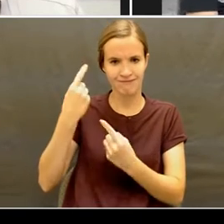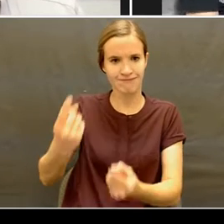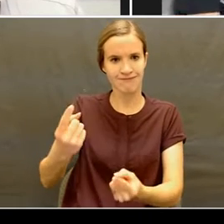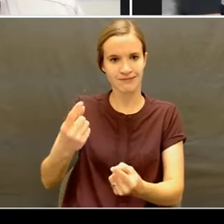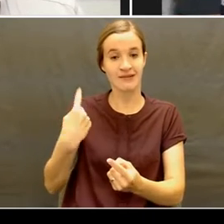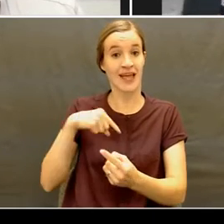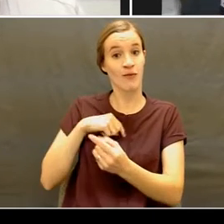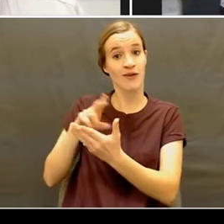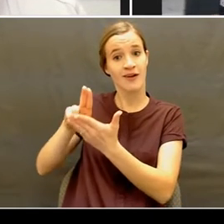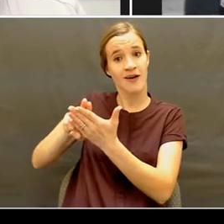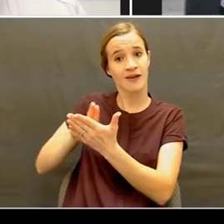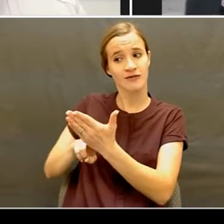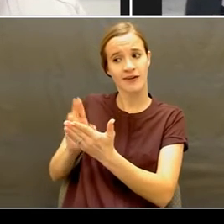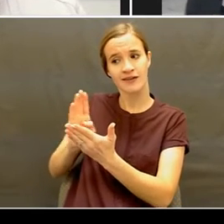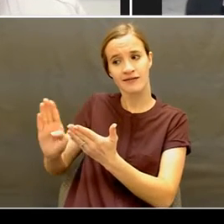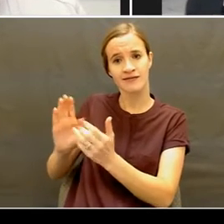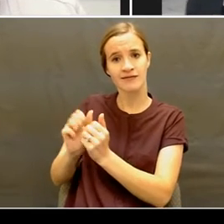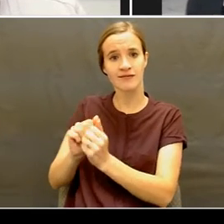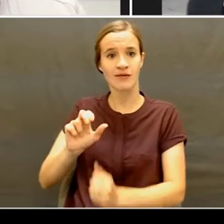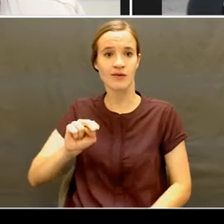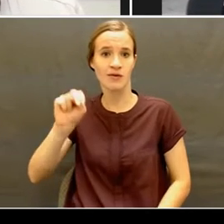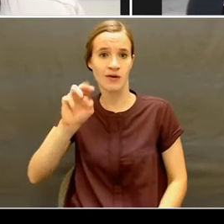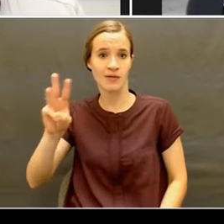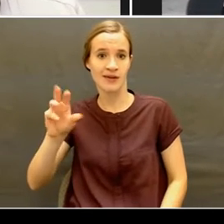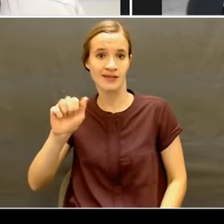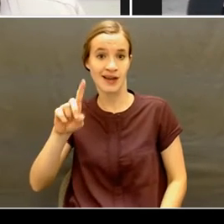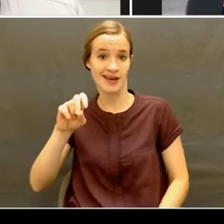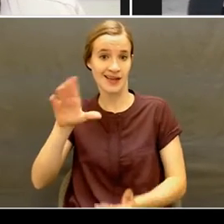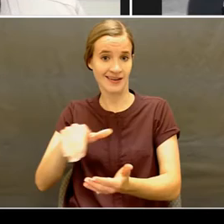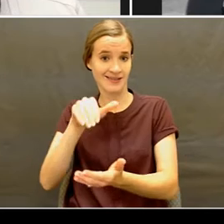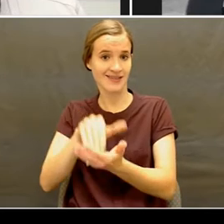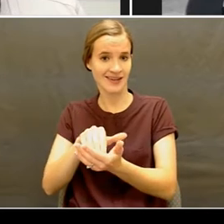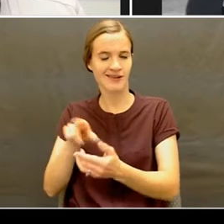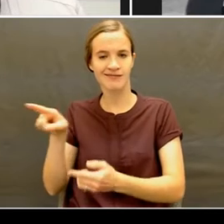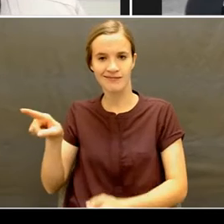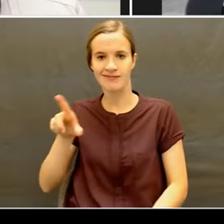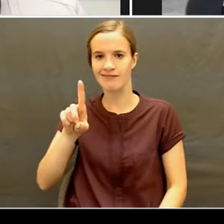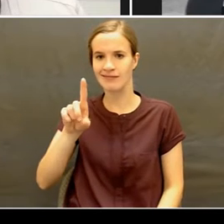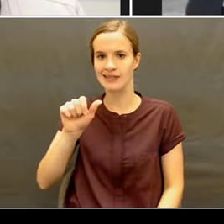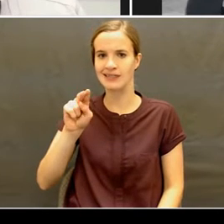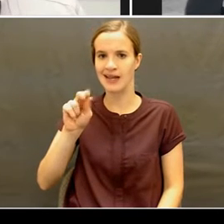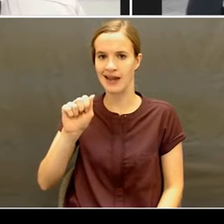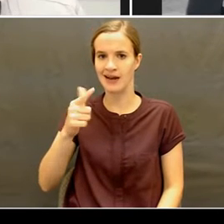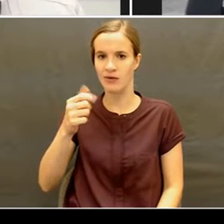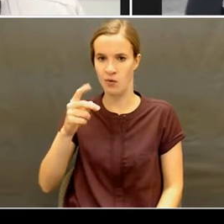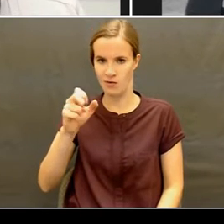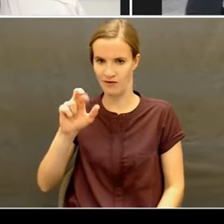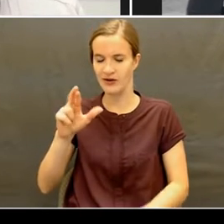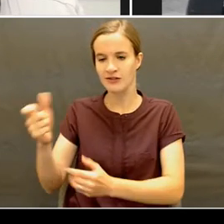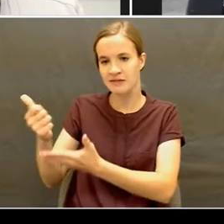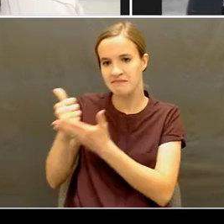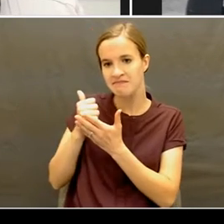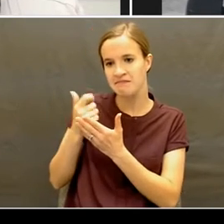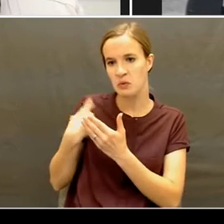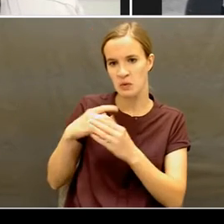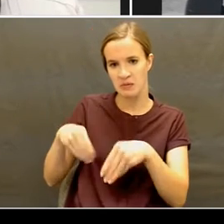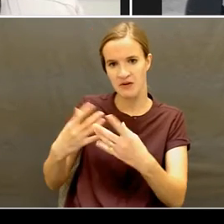training with Danna Gover we've been pretty active with the Americans Disabilities Act for some time.